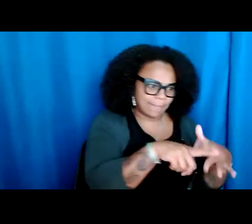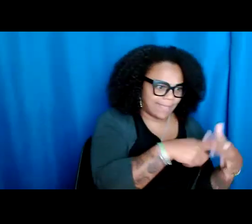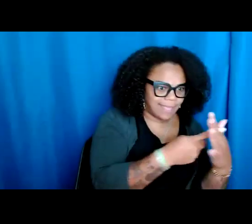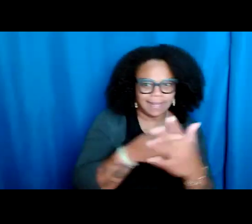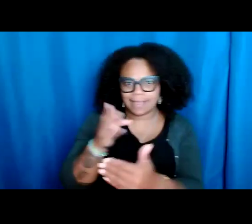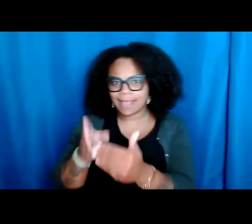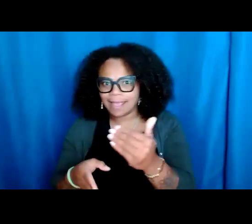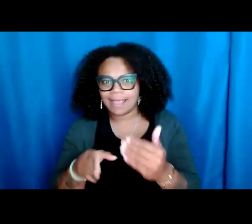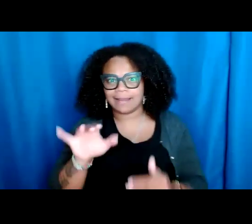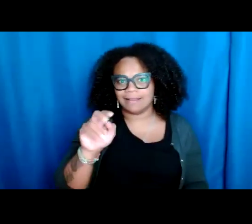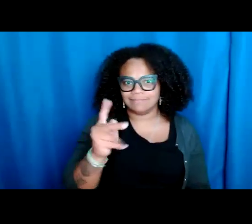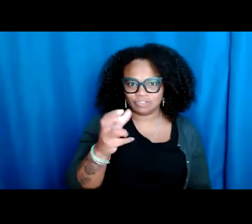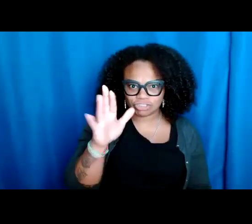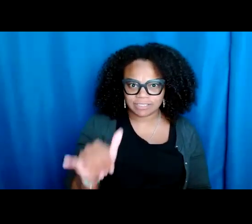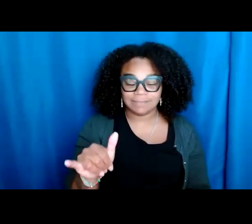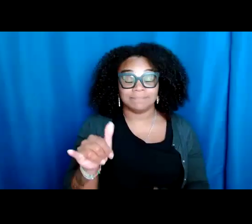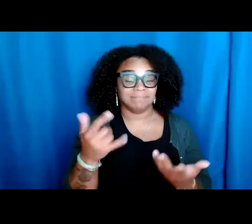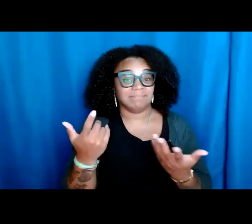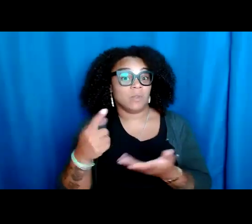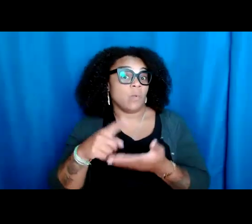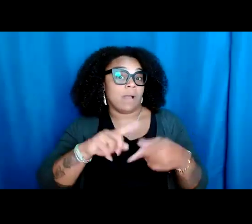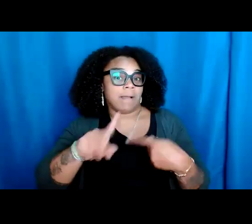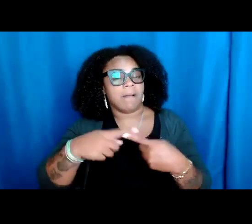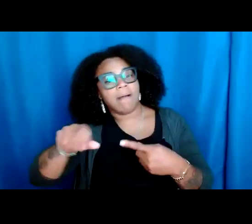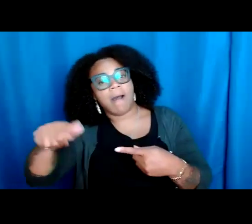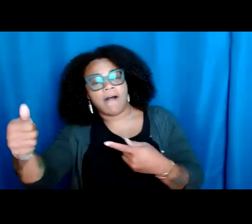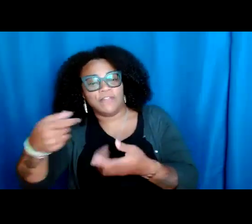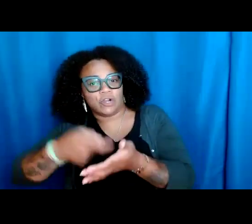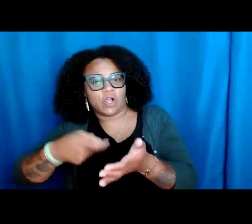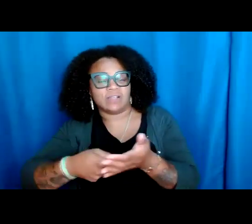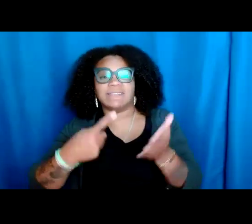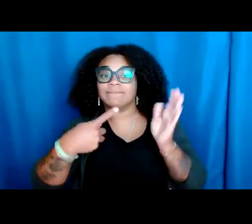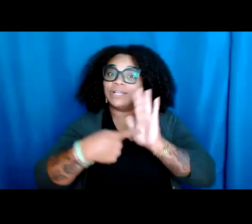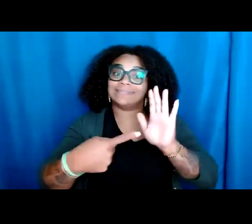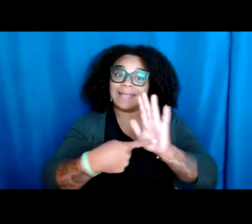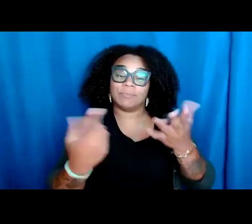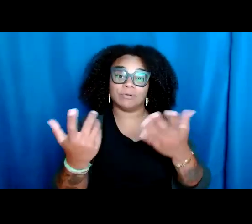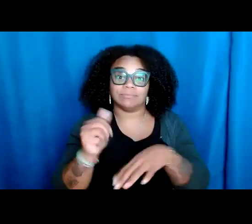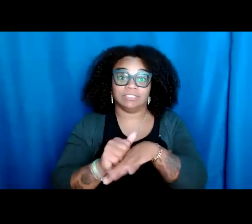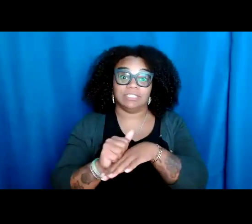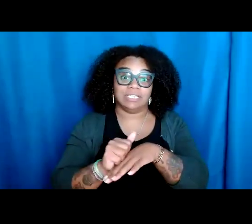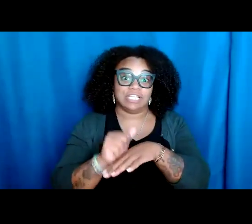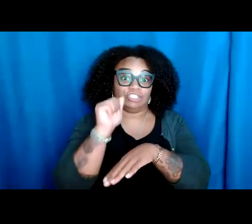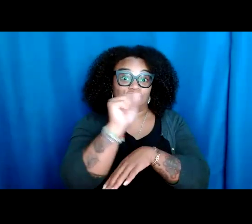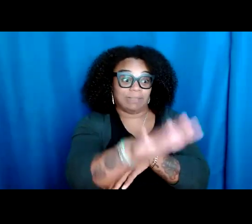there may be other costs. You may have shipping costs to receive your inventory. That includes